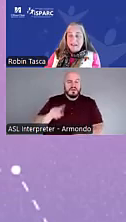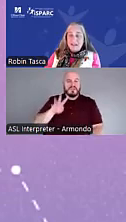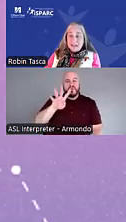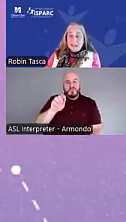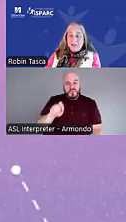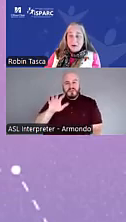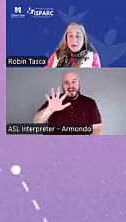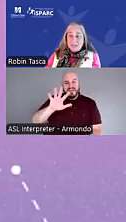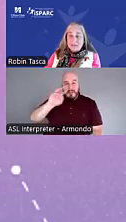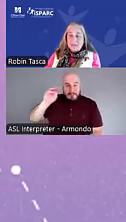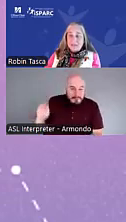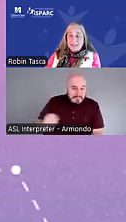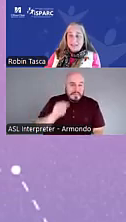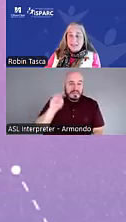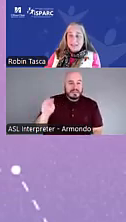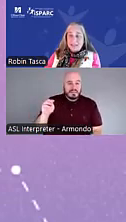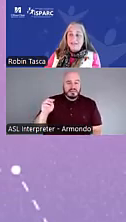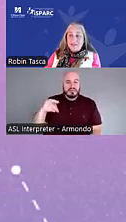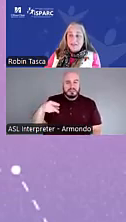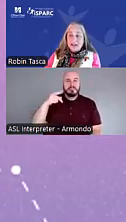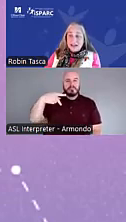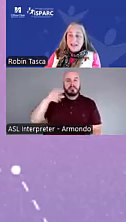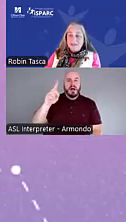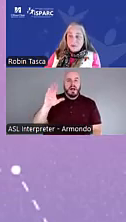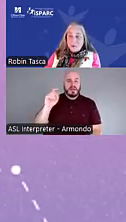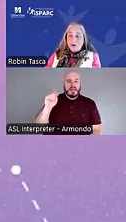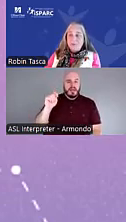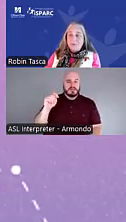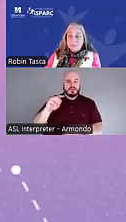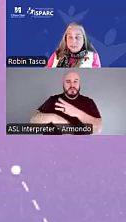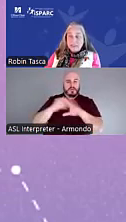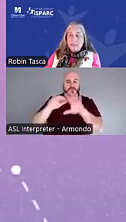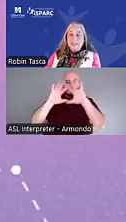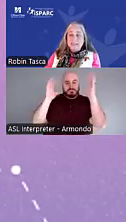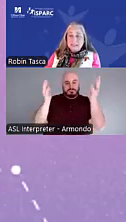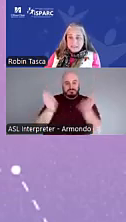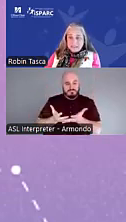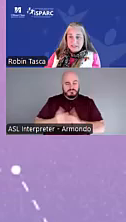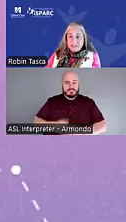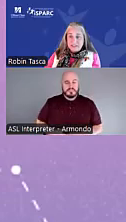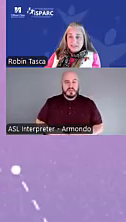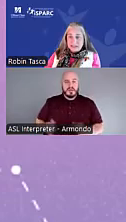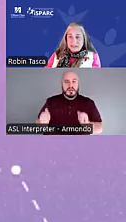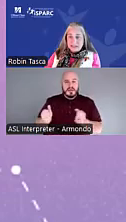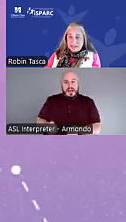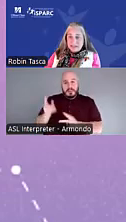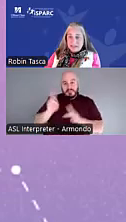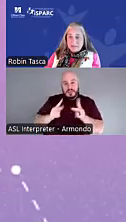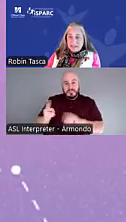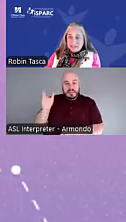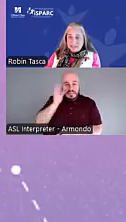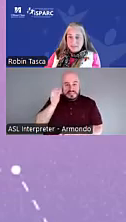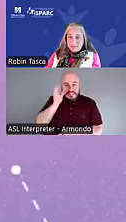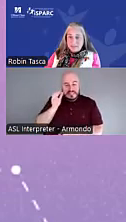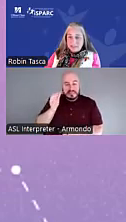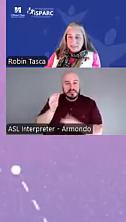And they have approximately 584 million listeners, which is amazing.